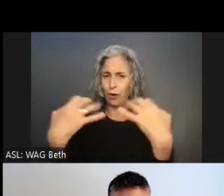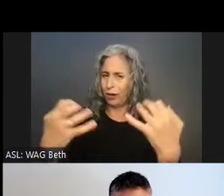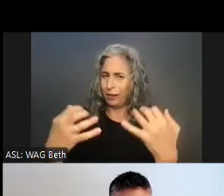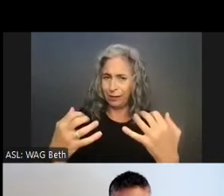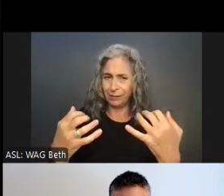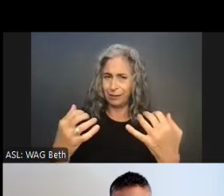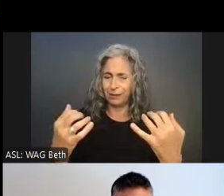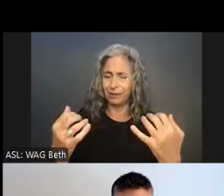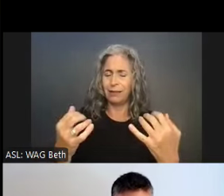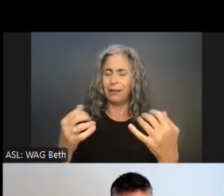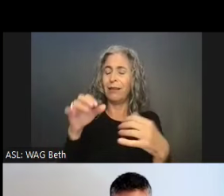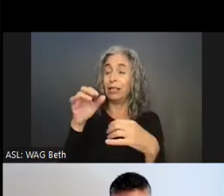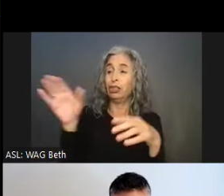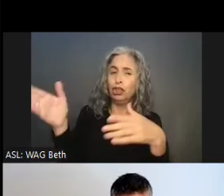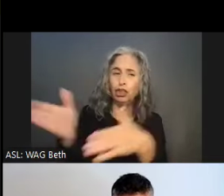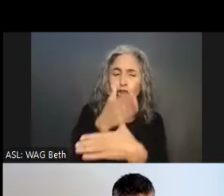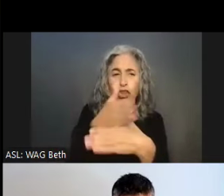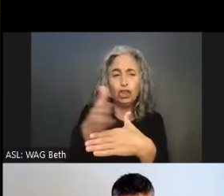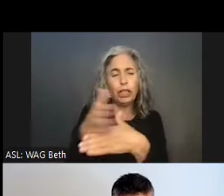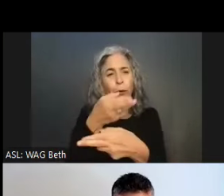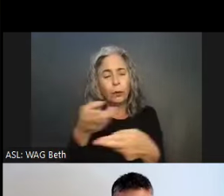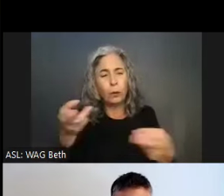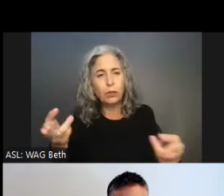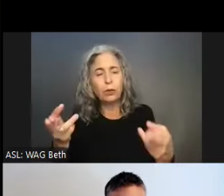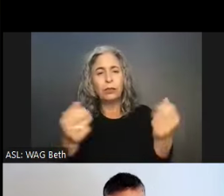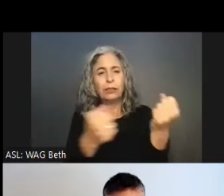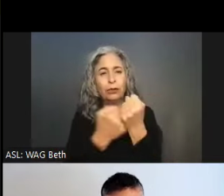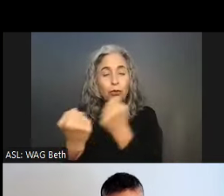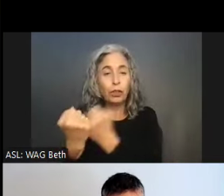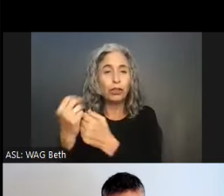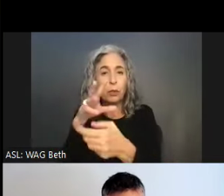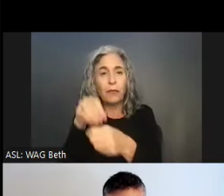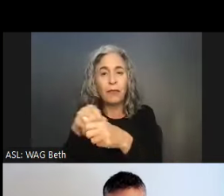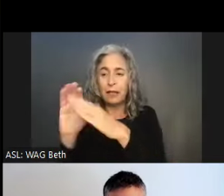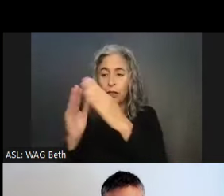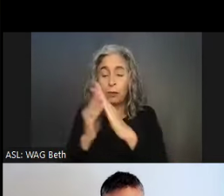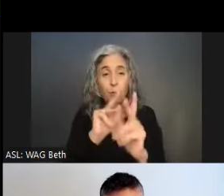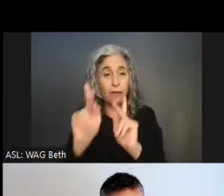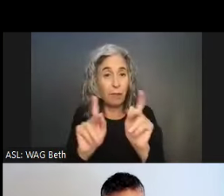practice of sharing resources and infrastructure within a community of people is something we have